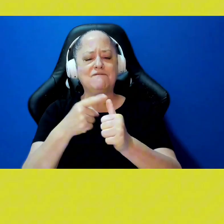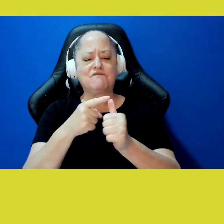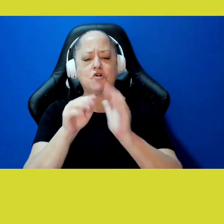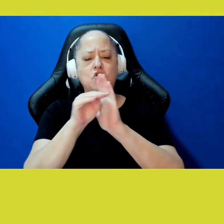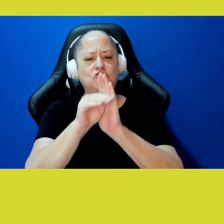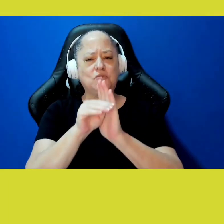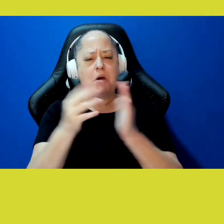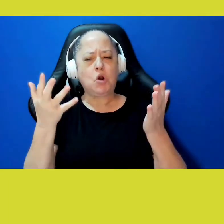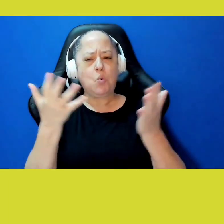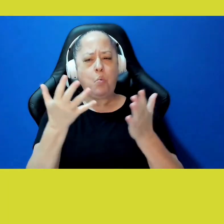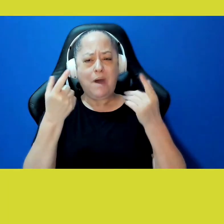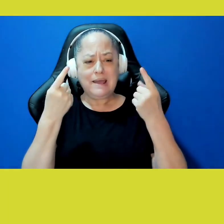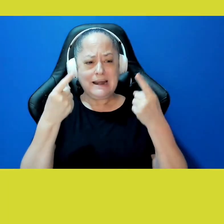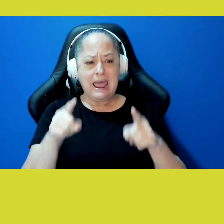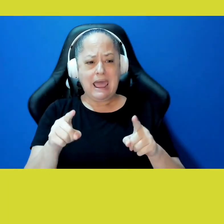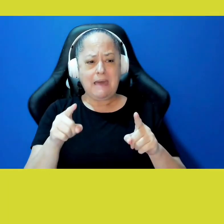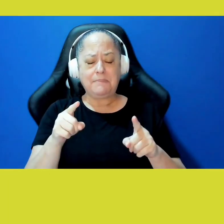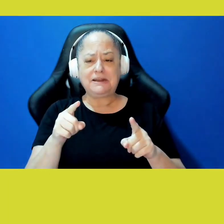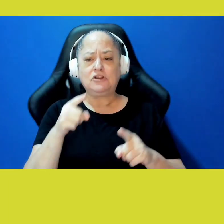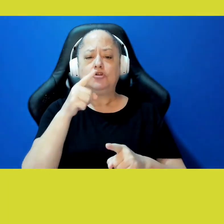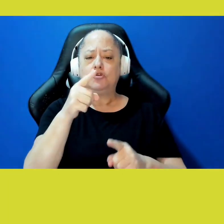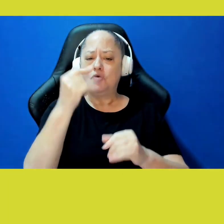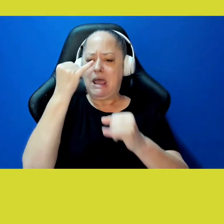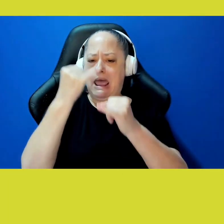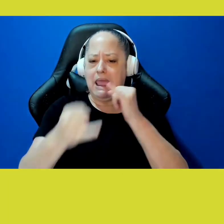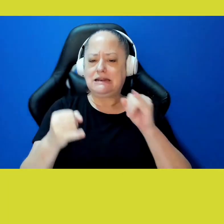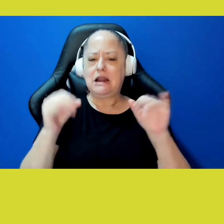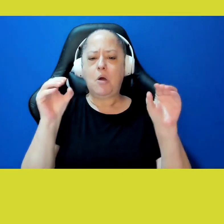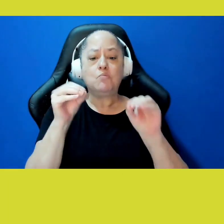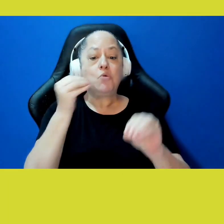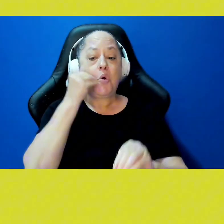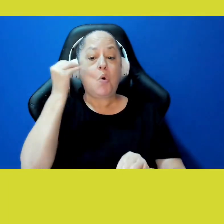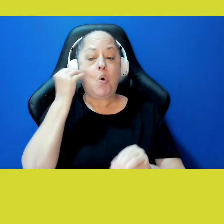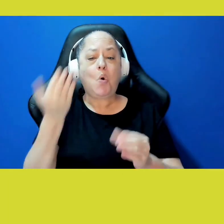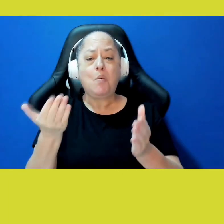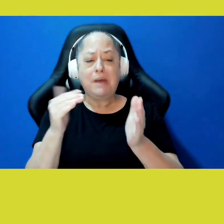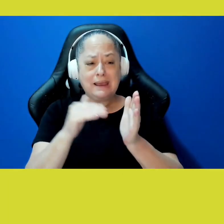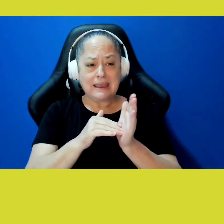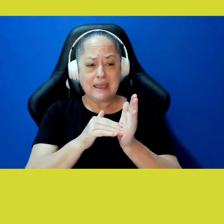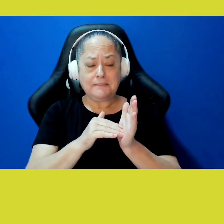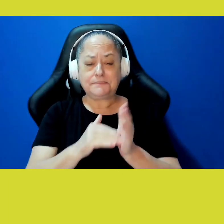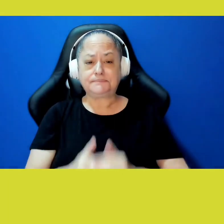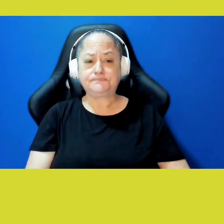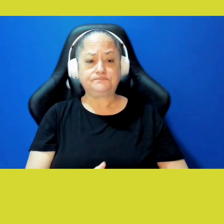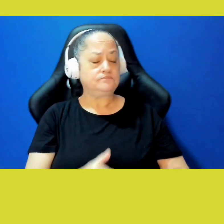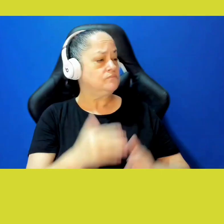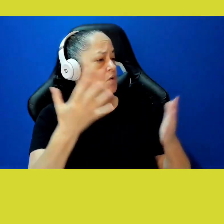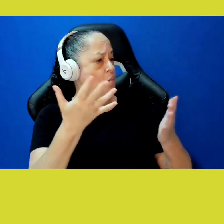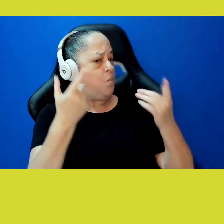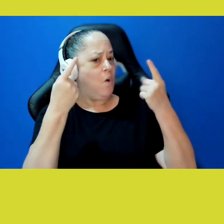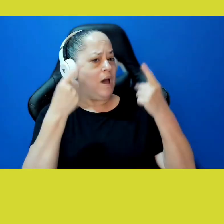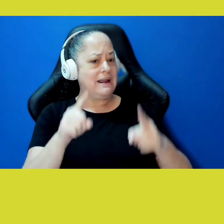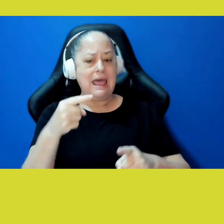happened that you ended up homeless again. I mean. What what happened is that I didn't meet those